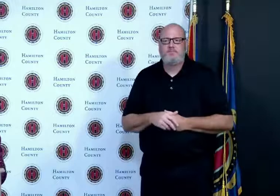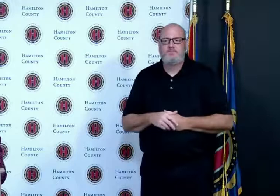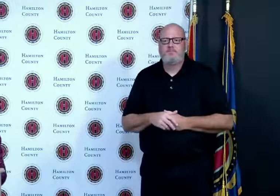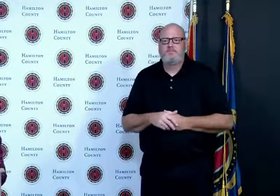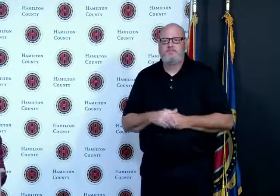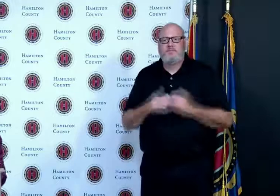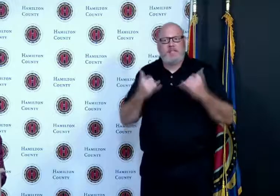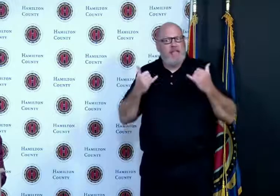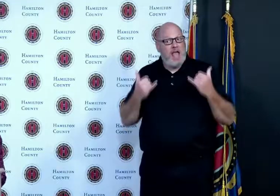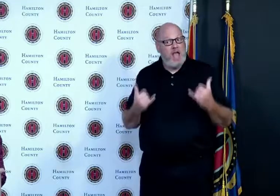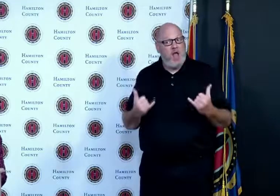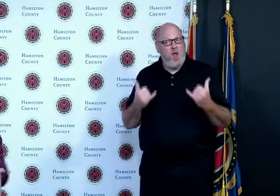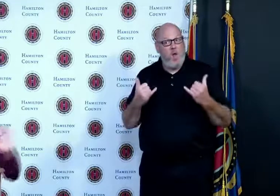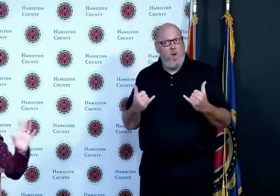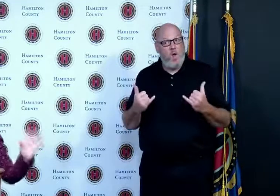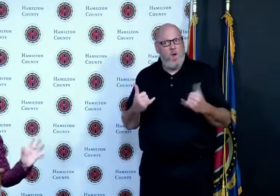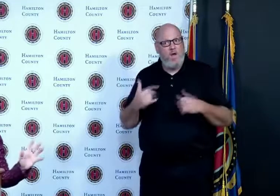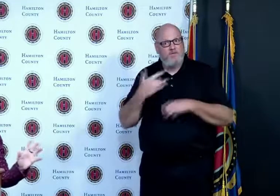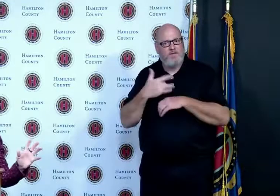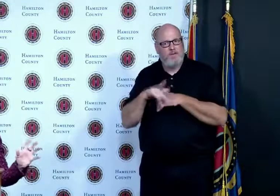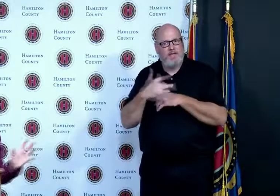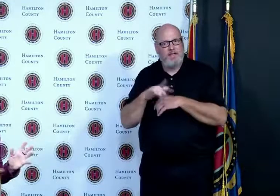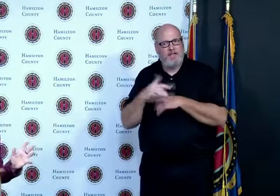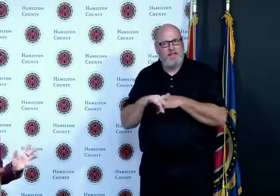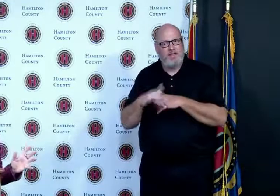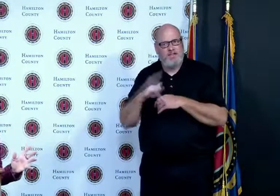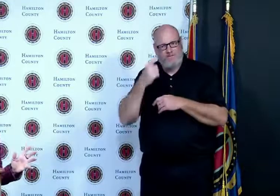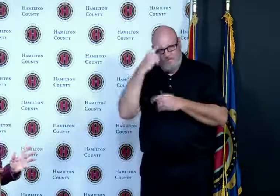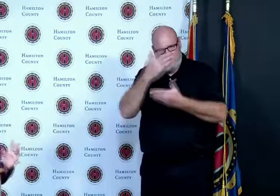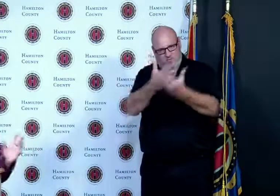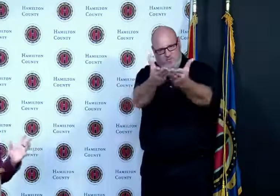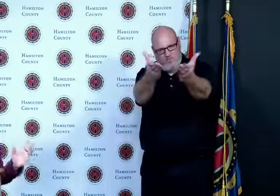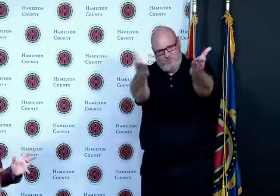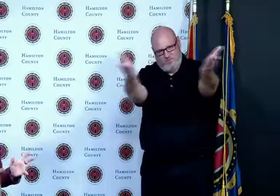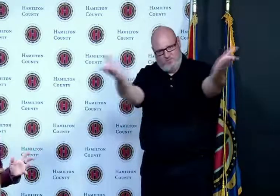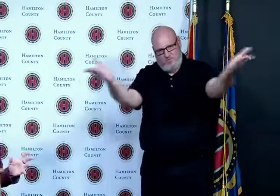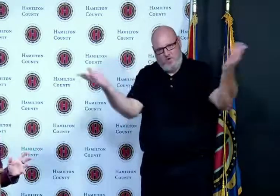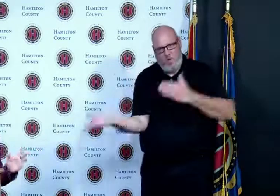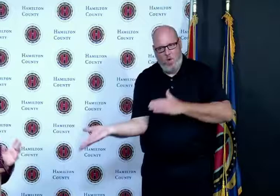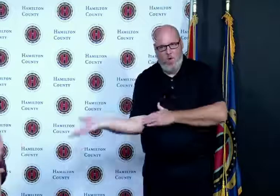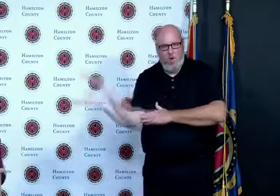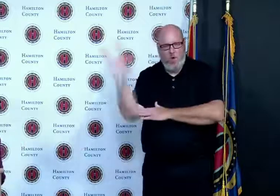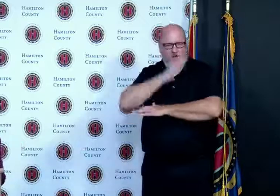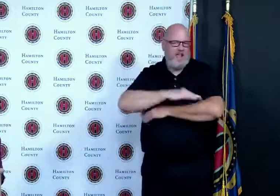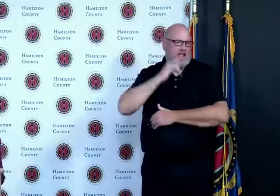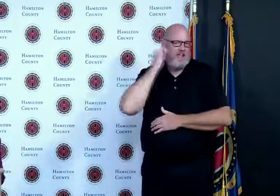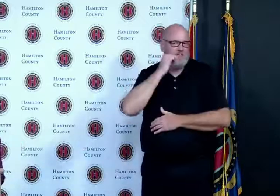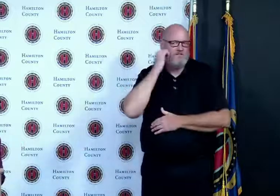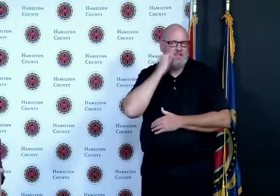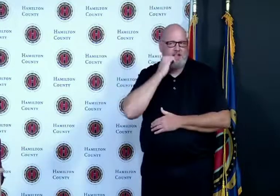great availability from all fronts at all times of day every day to get a vaccine so please we're